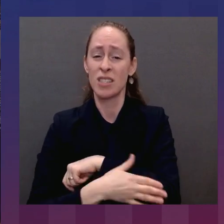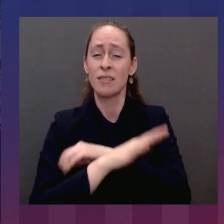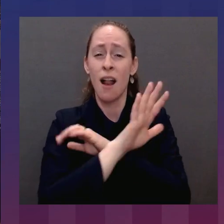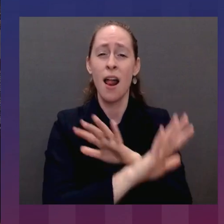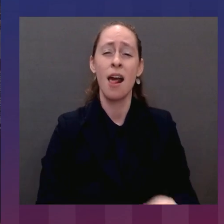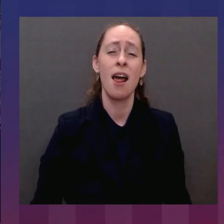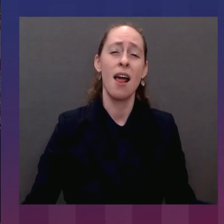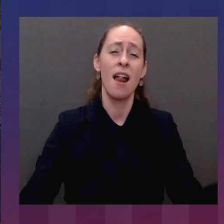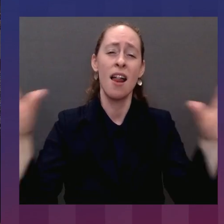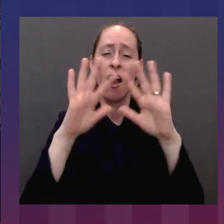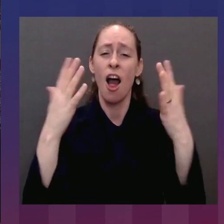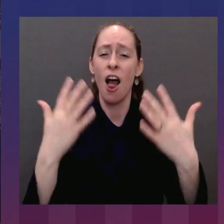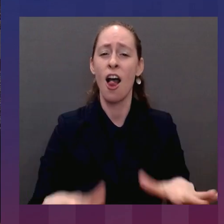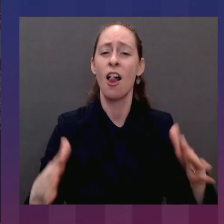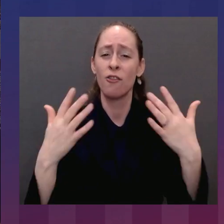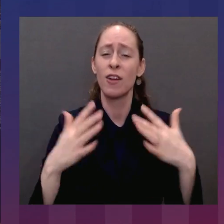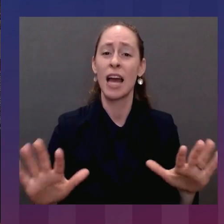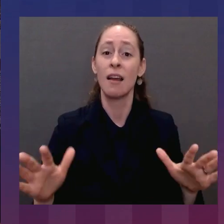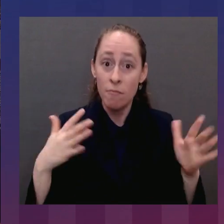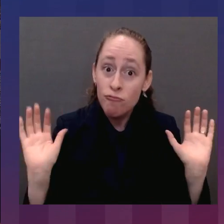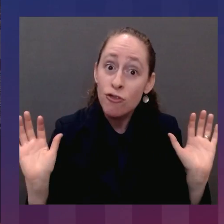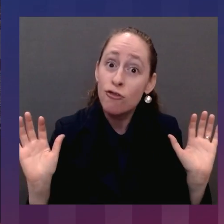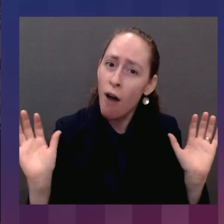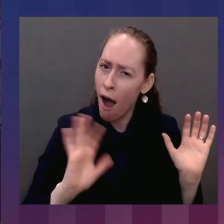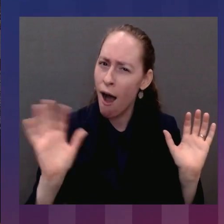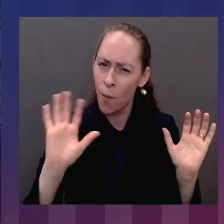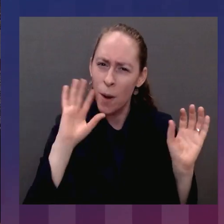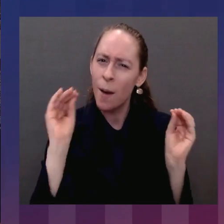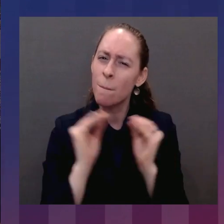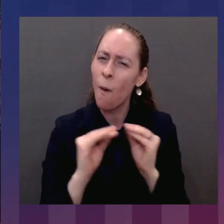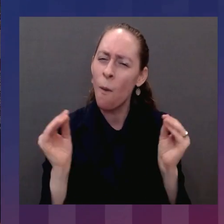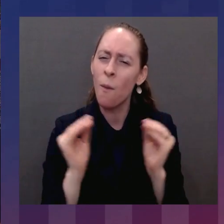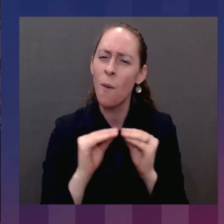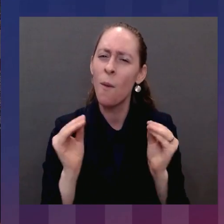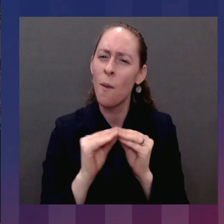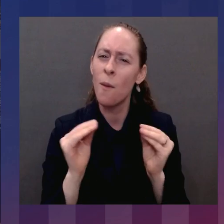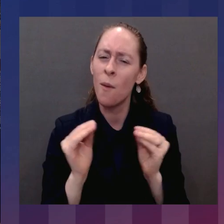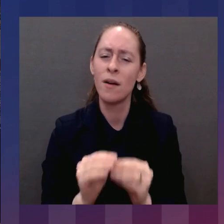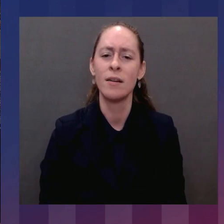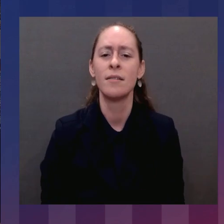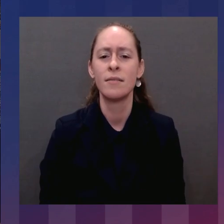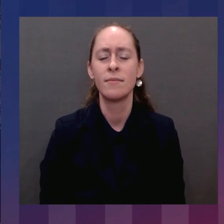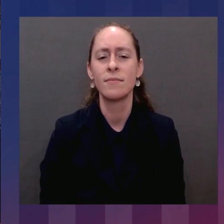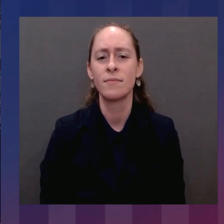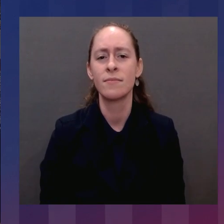Because you can't build a will high enough to keep out a vaccine --